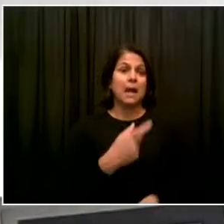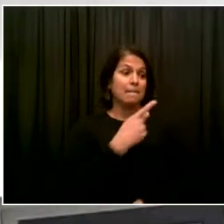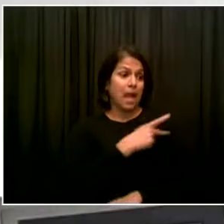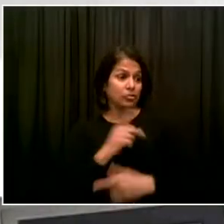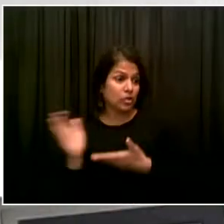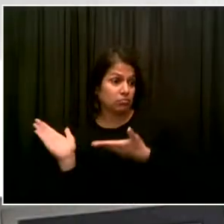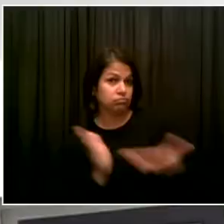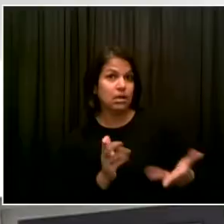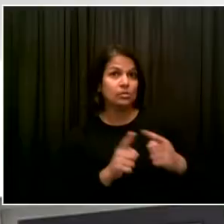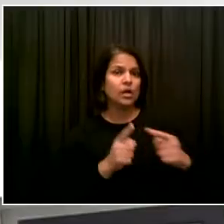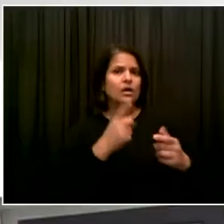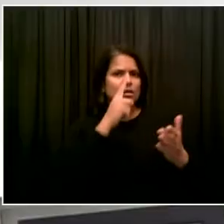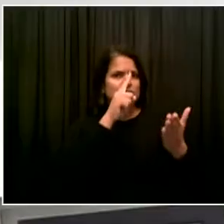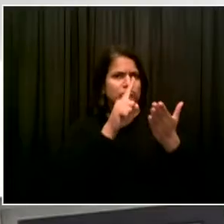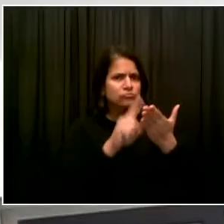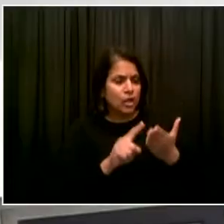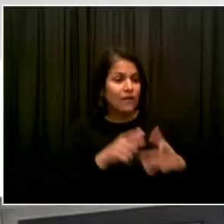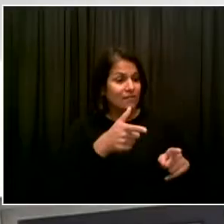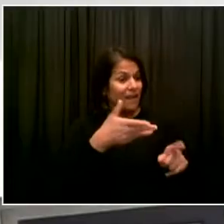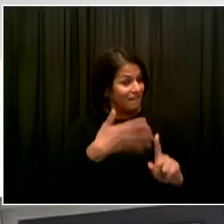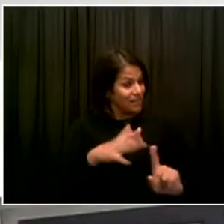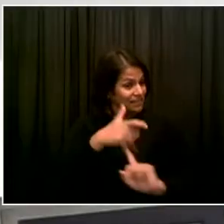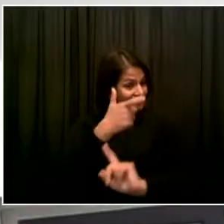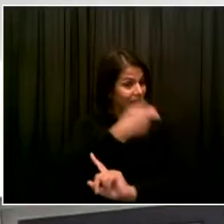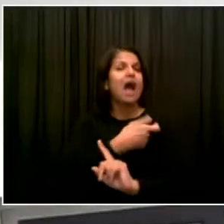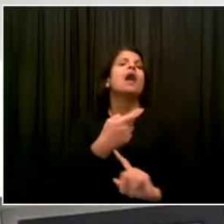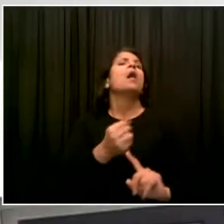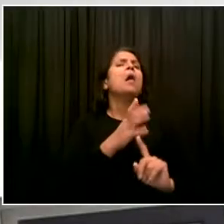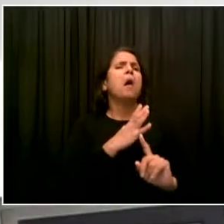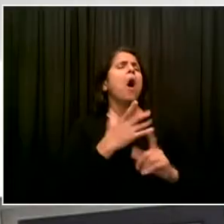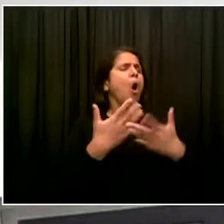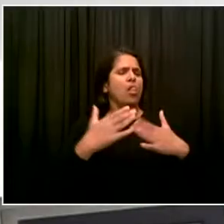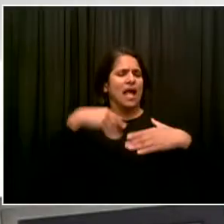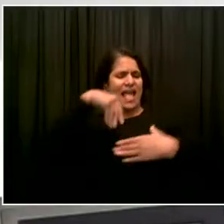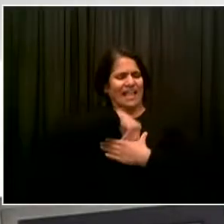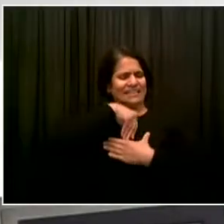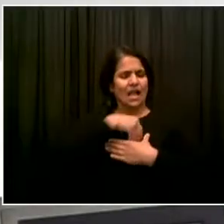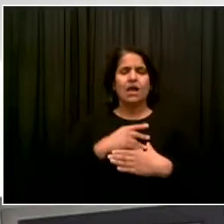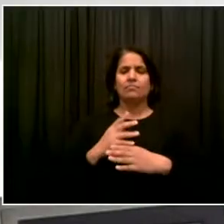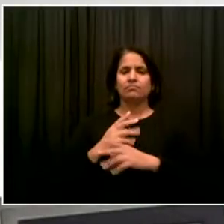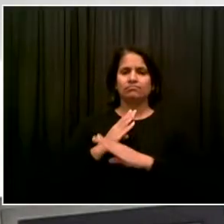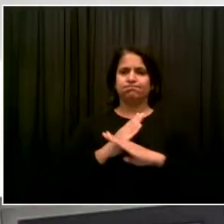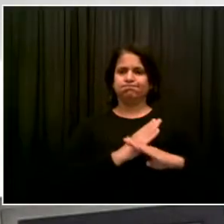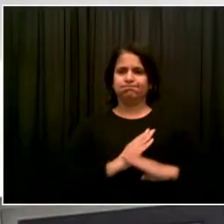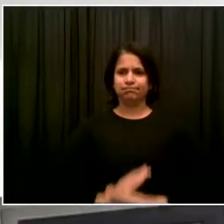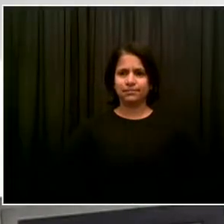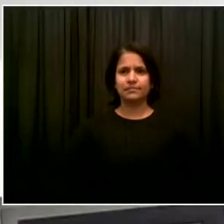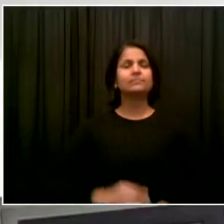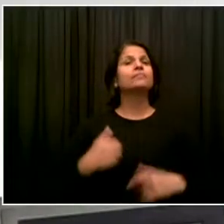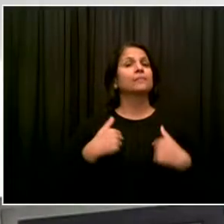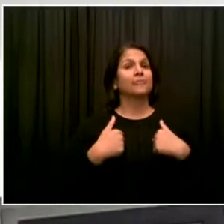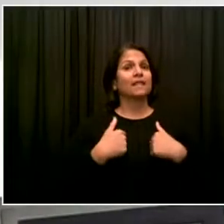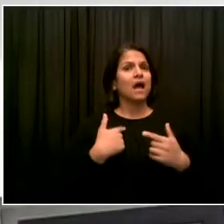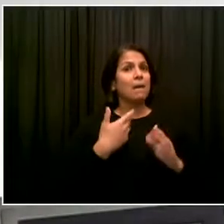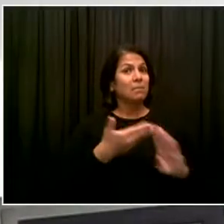BETTER AND RTPA OF IT IS MORE OF THE PEOPLE HOSPITALIZED NOW HAVE BEN E VACCINATED SO